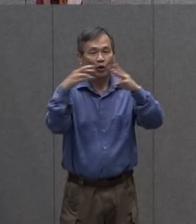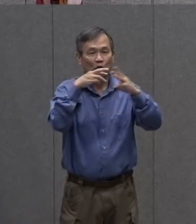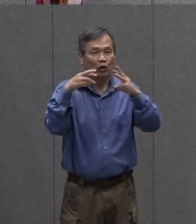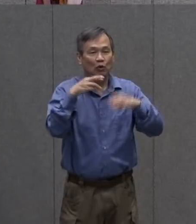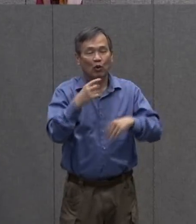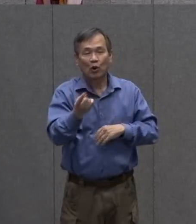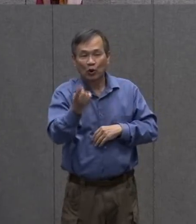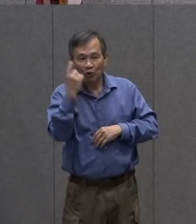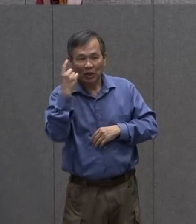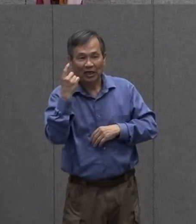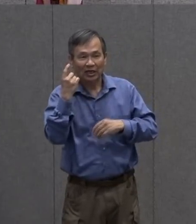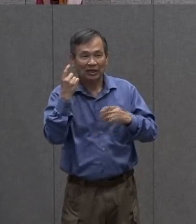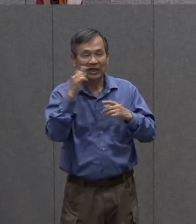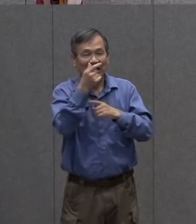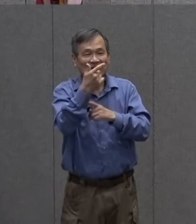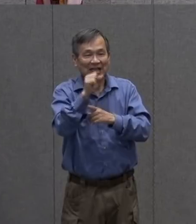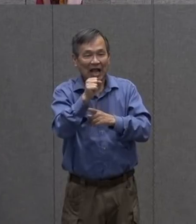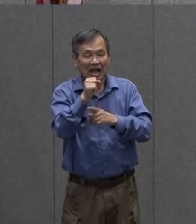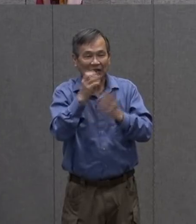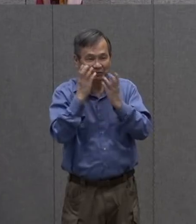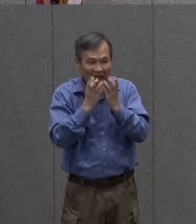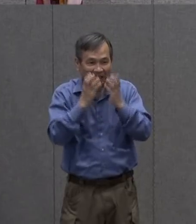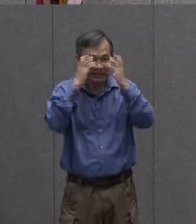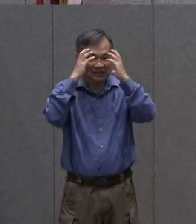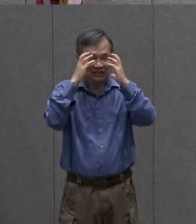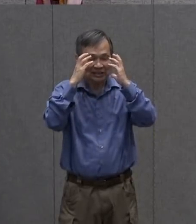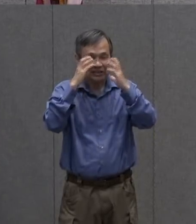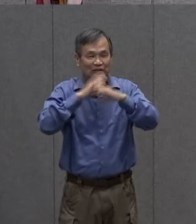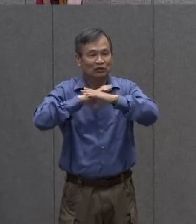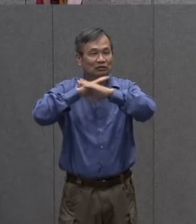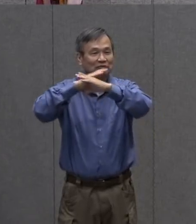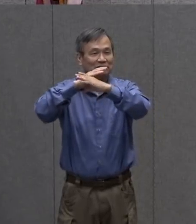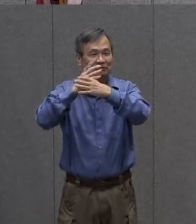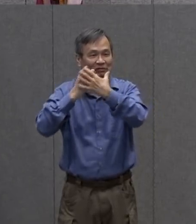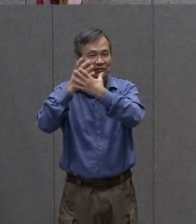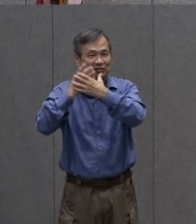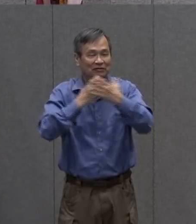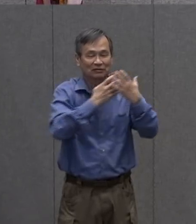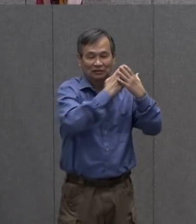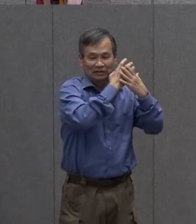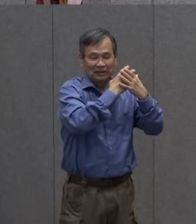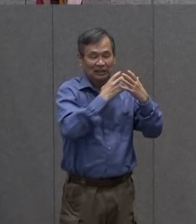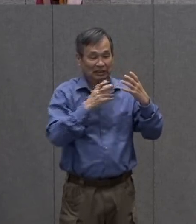That'd be a soldier, right? After the war, the company making the substance